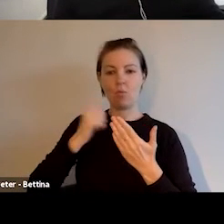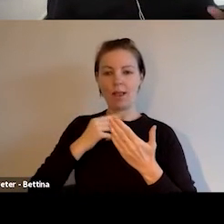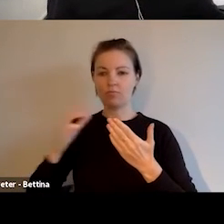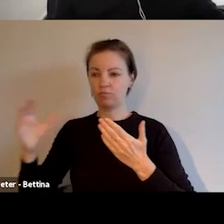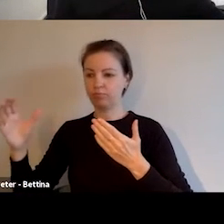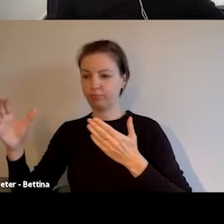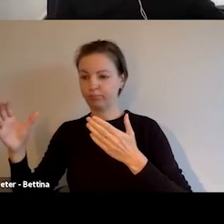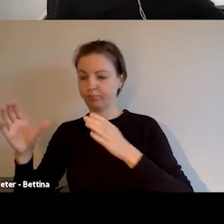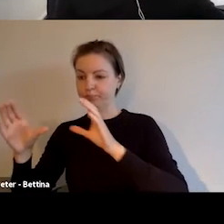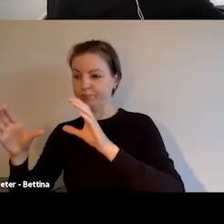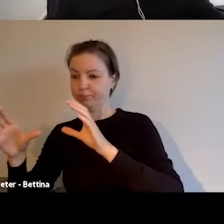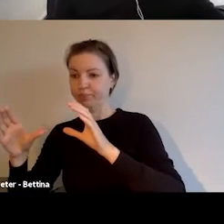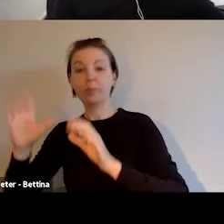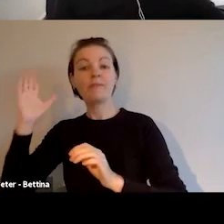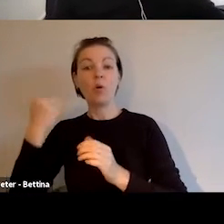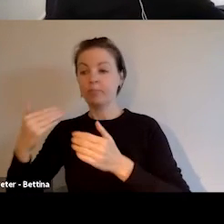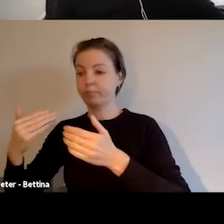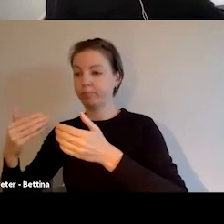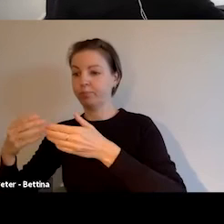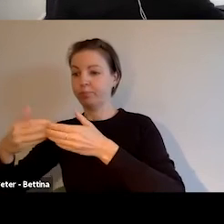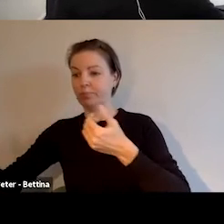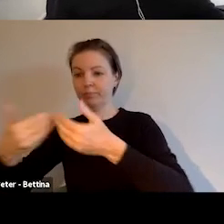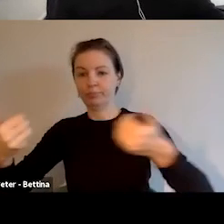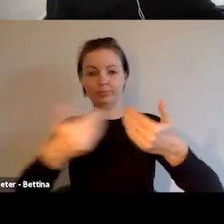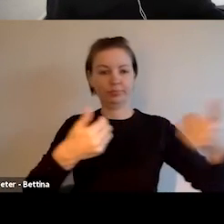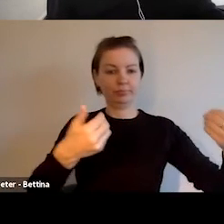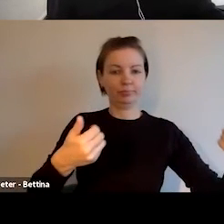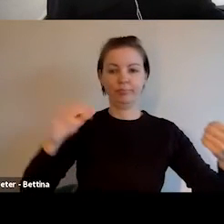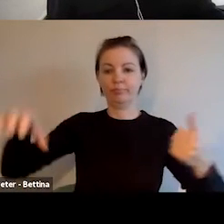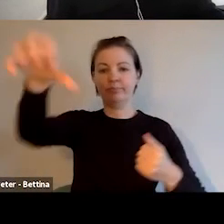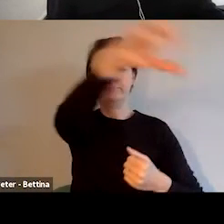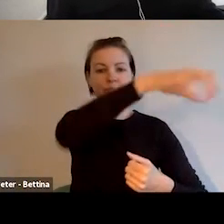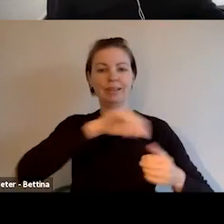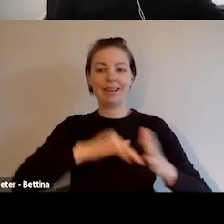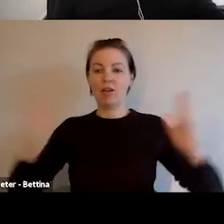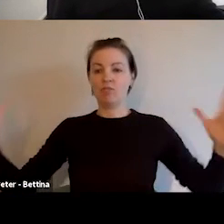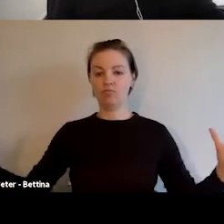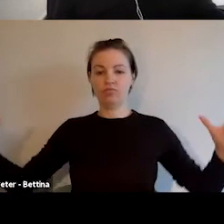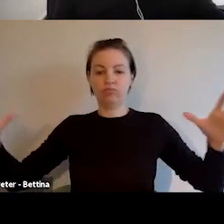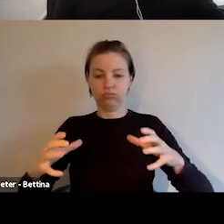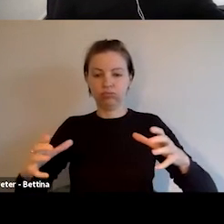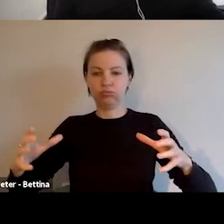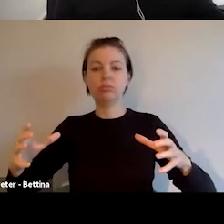Prior to that they were scattered across a very large campus. So we have this opportunity to look at how we do things together